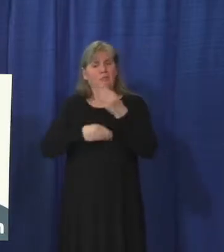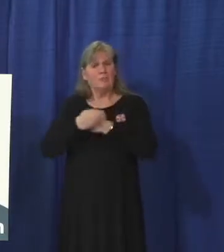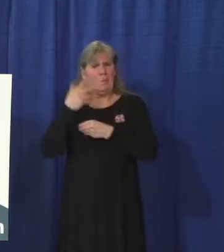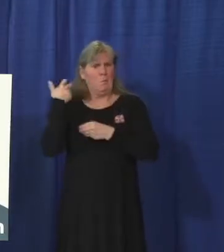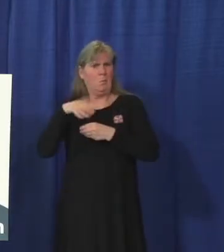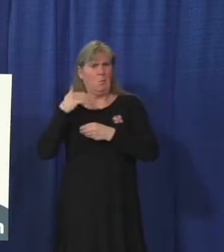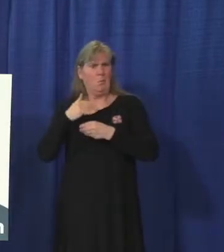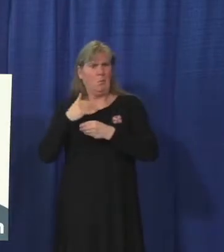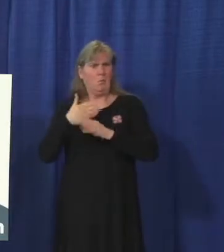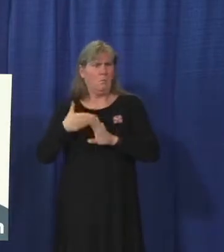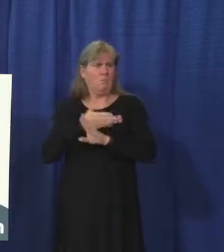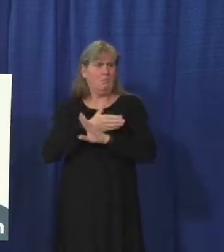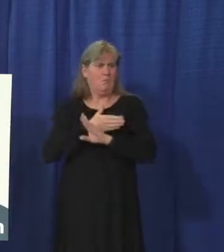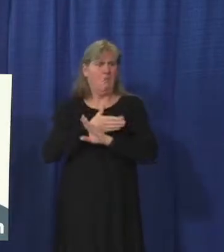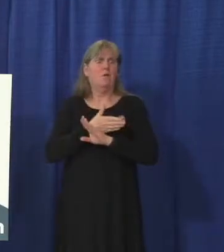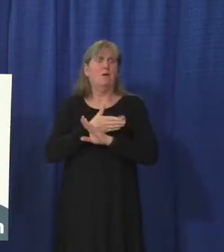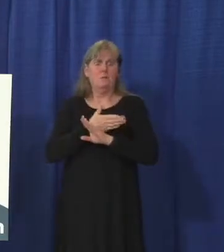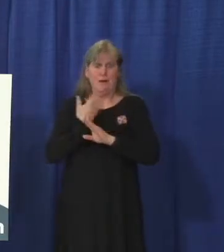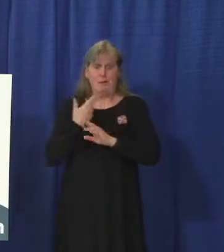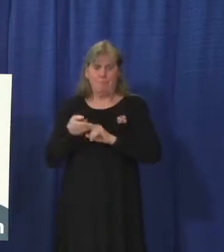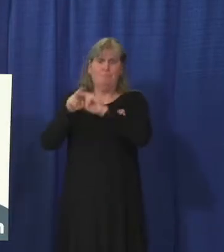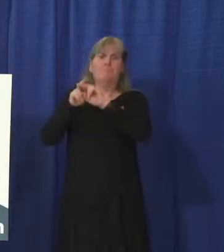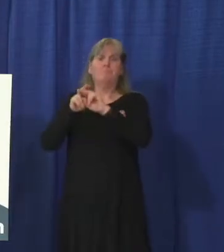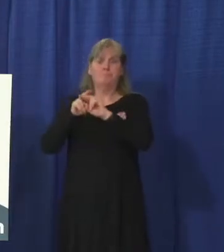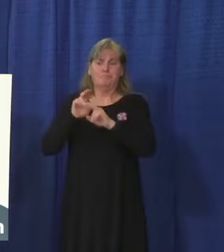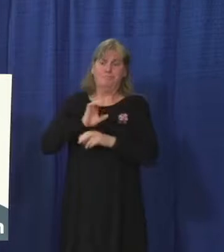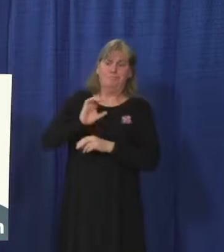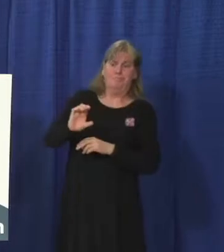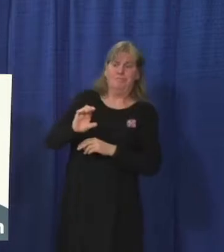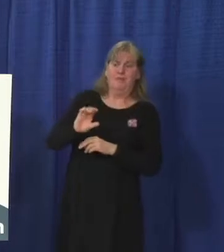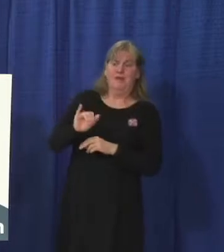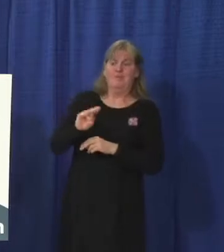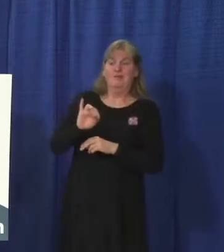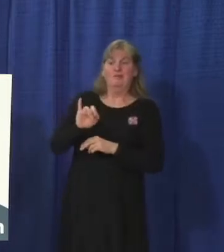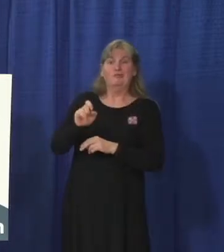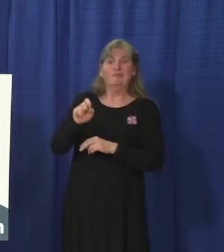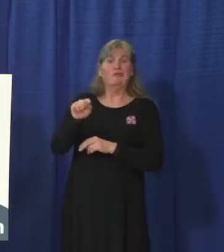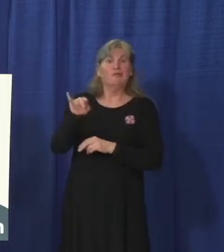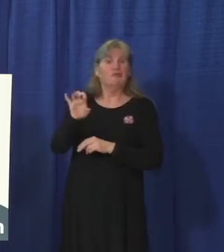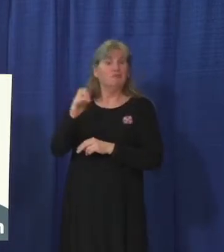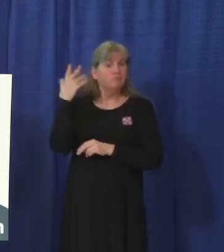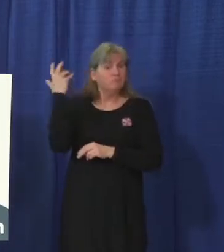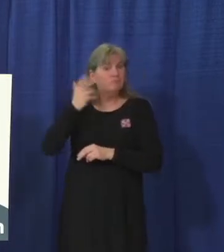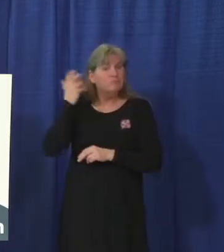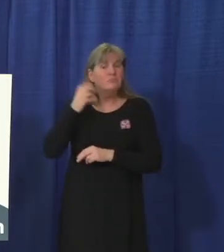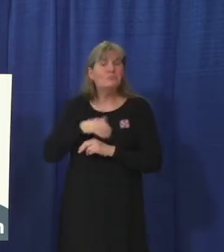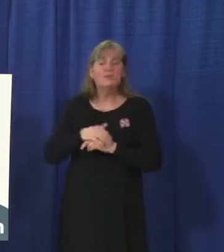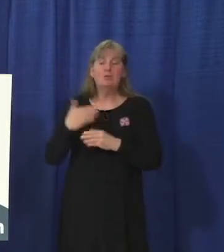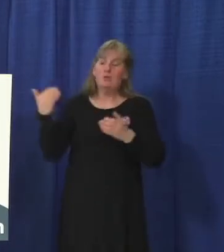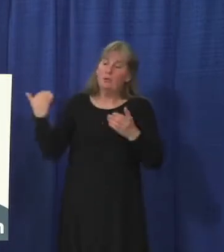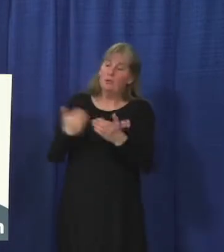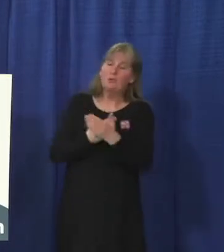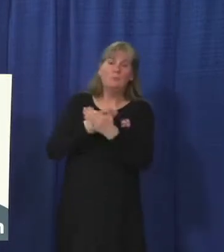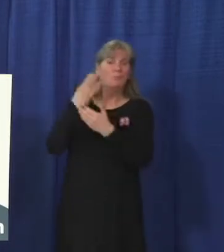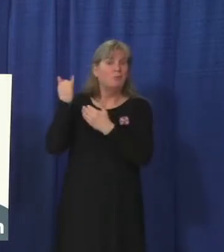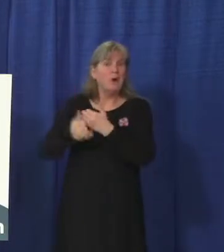That again is new spent on brand-new projects, some that have been announced during the